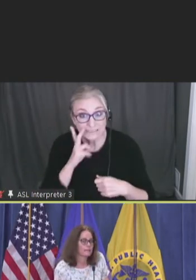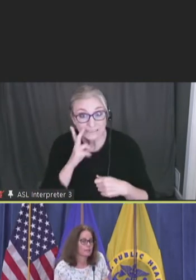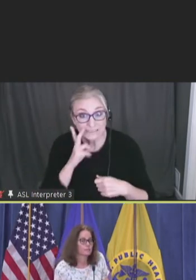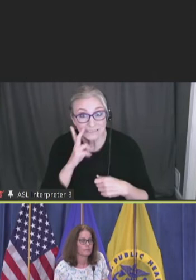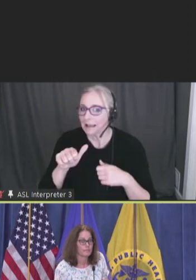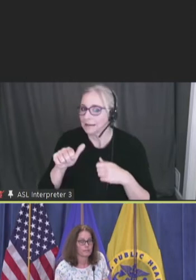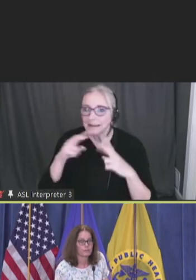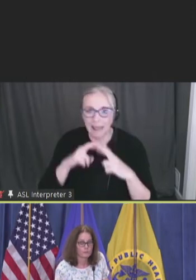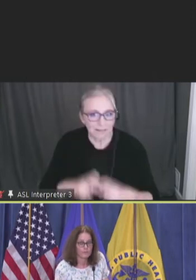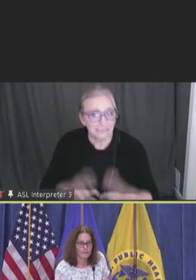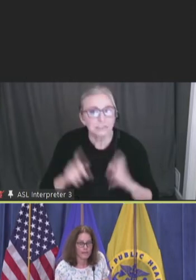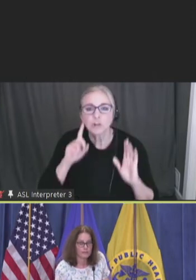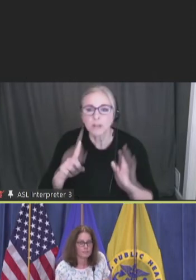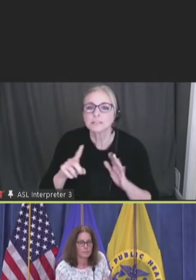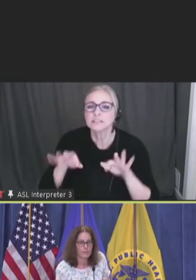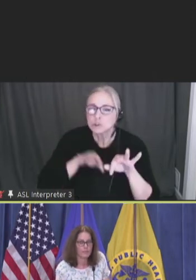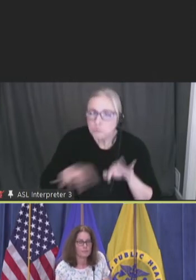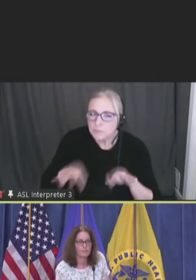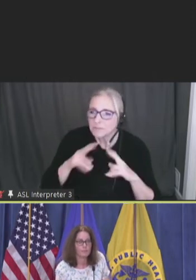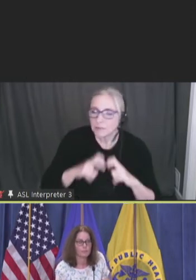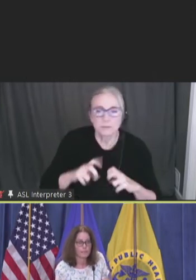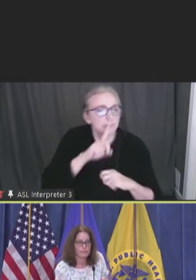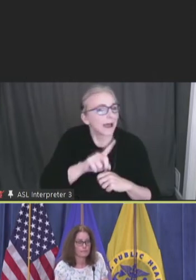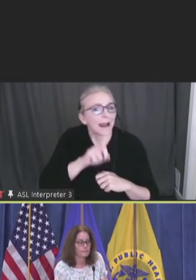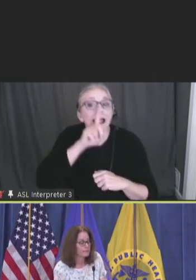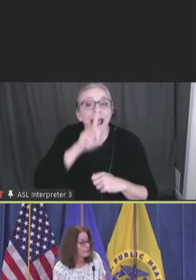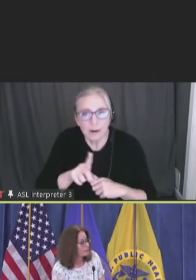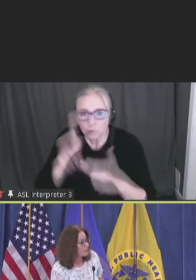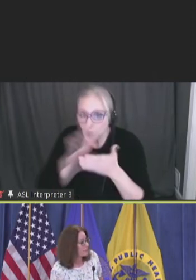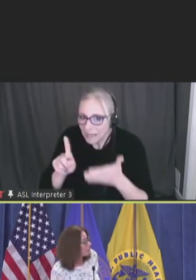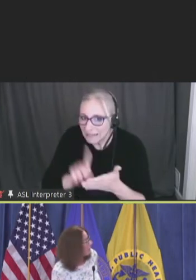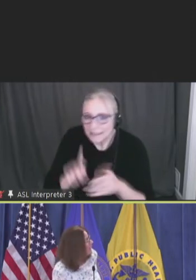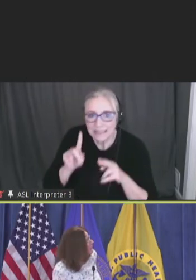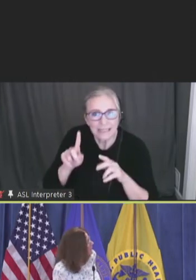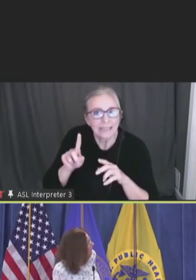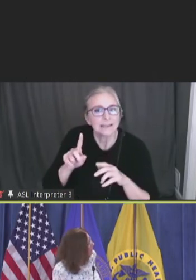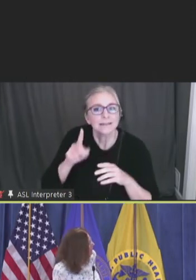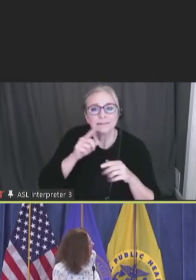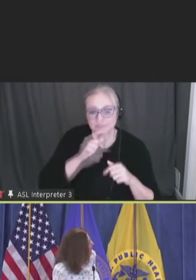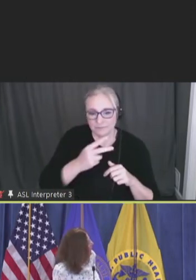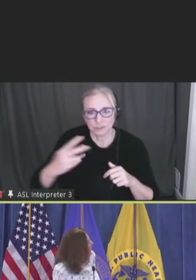They're just -- we did descriptive analysis, but we don't -- did not do weekly sequential analysis on.